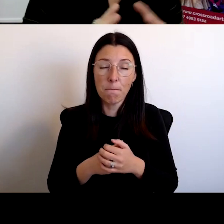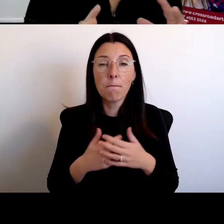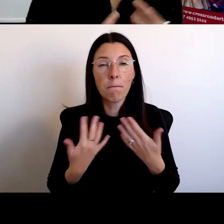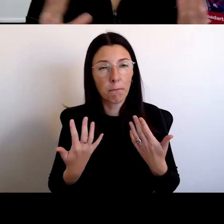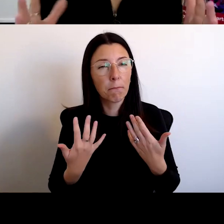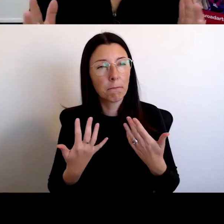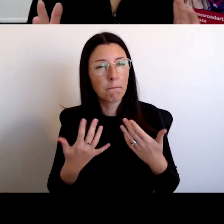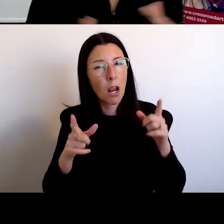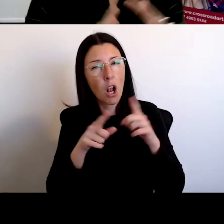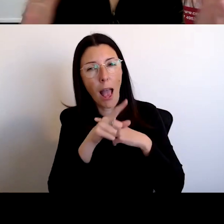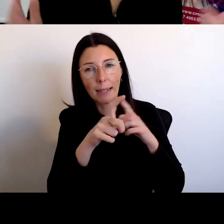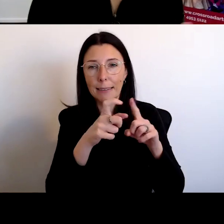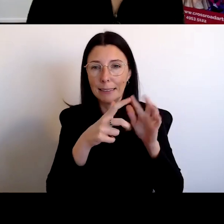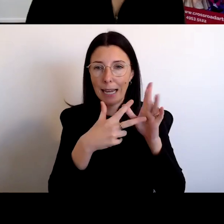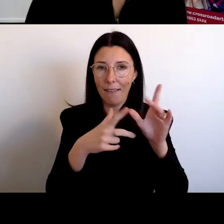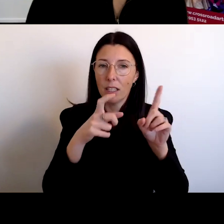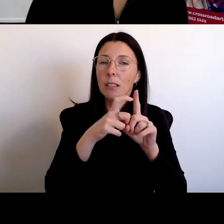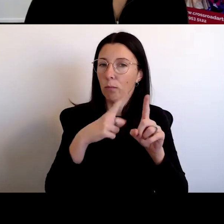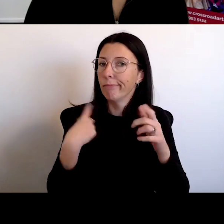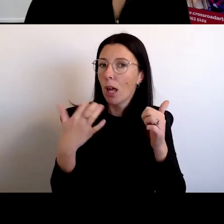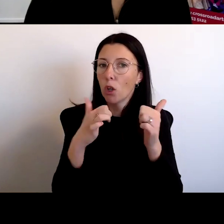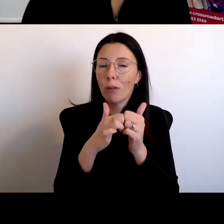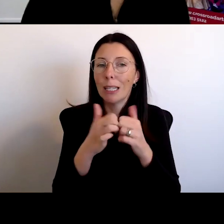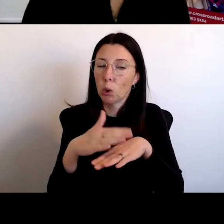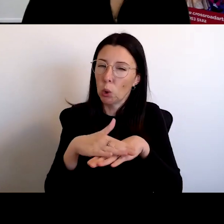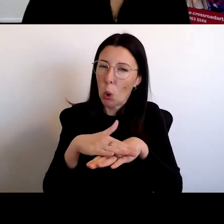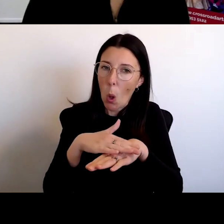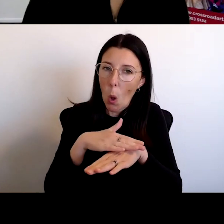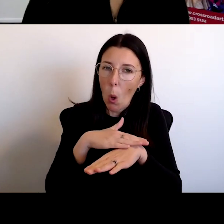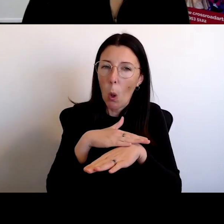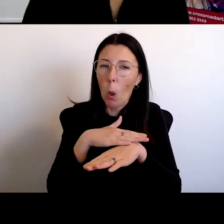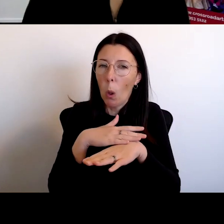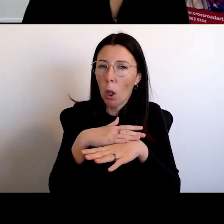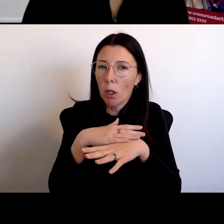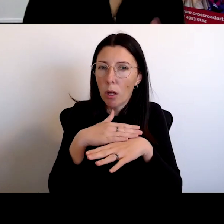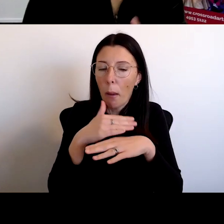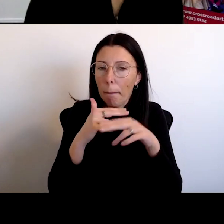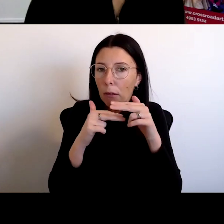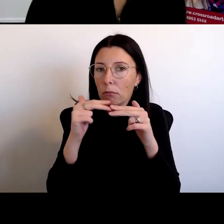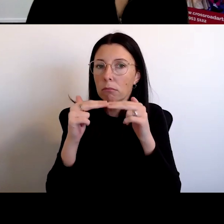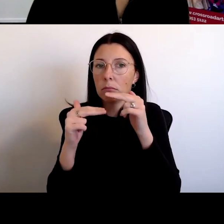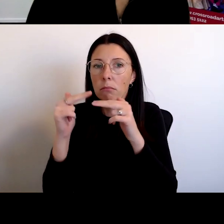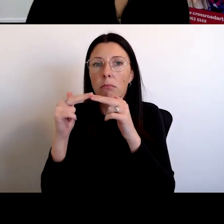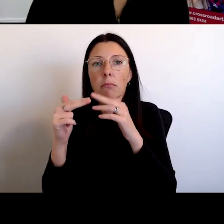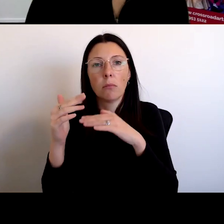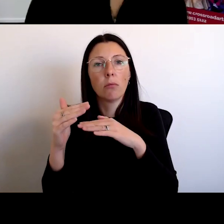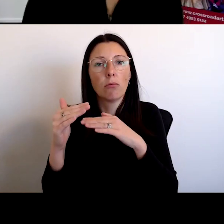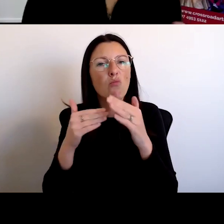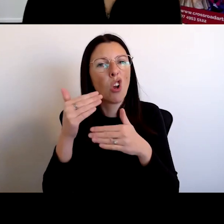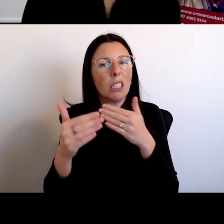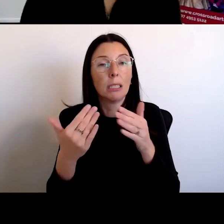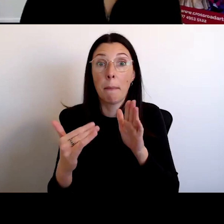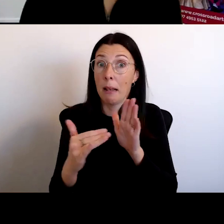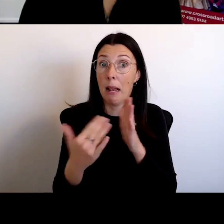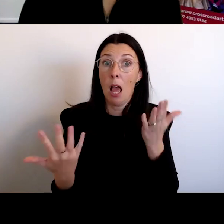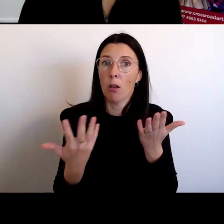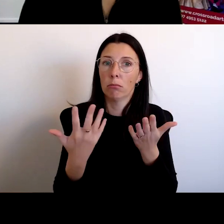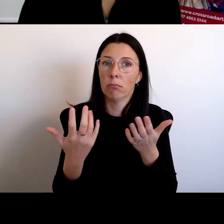it is a slow-burning process. It's now embedded within our organisation including that role,